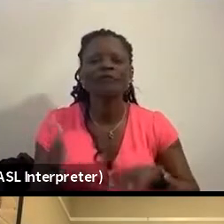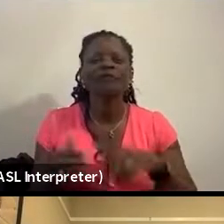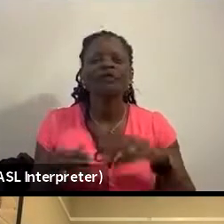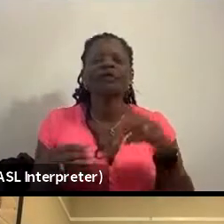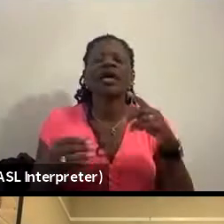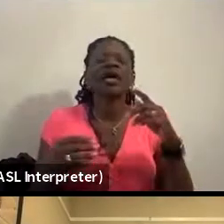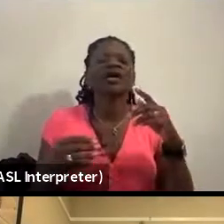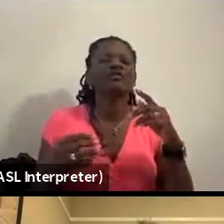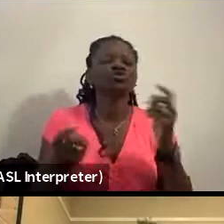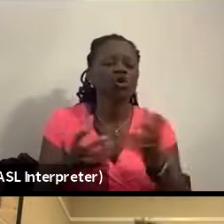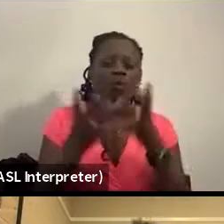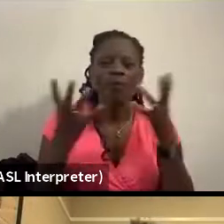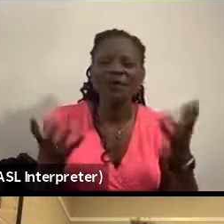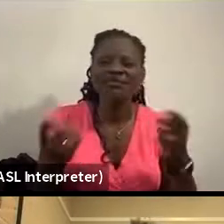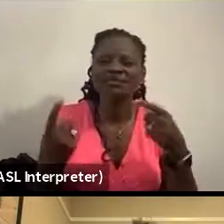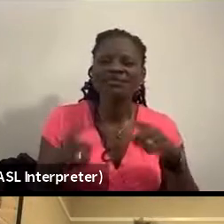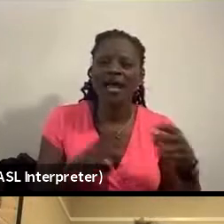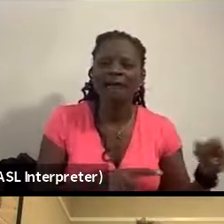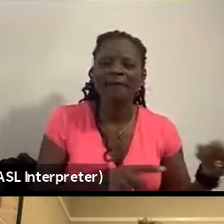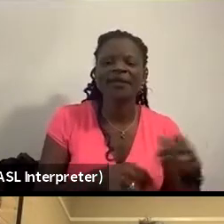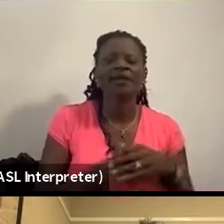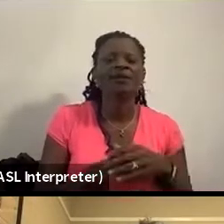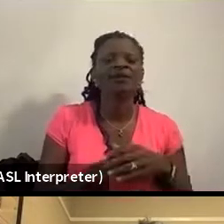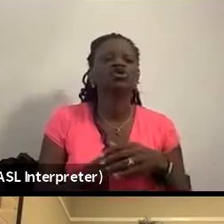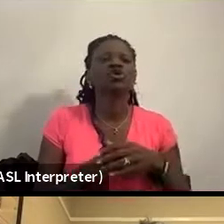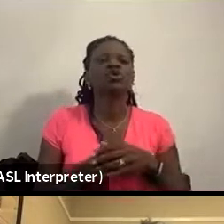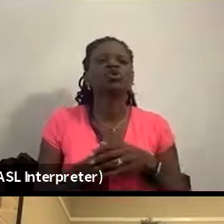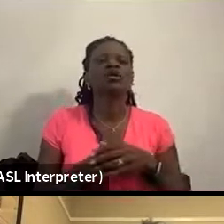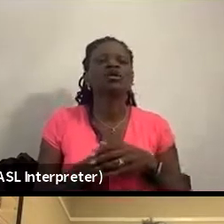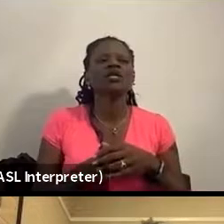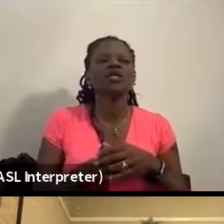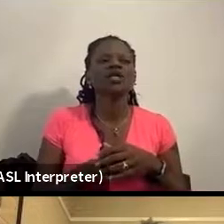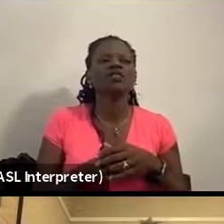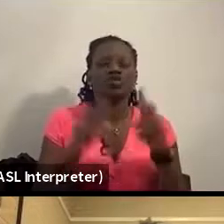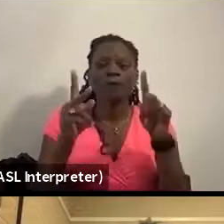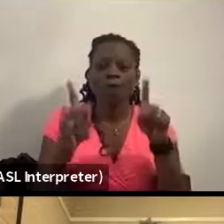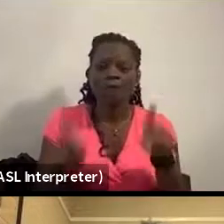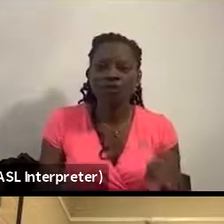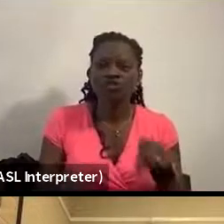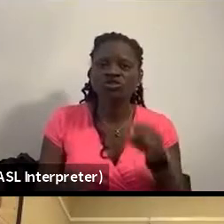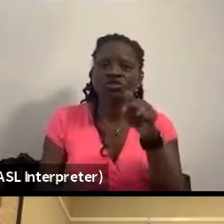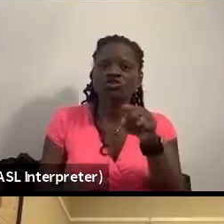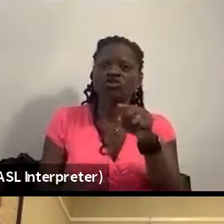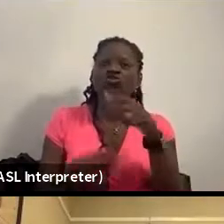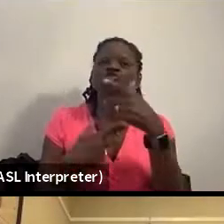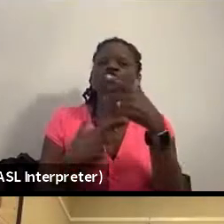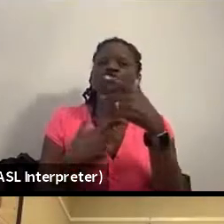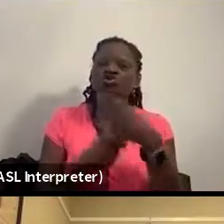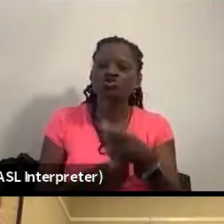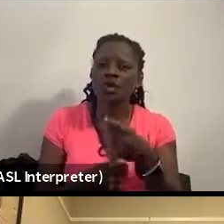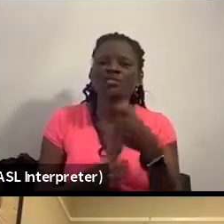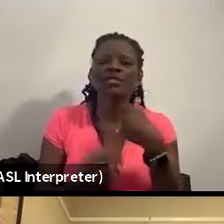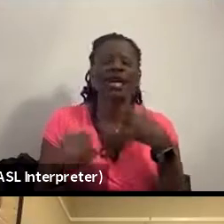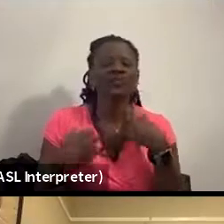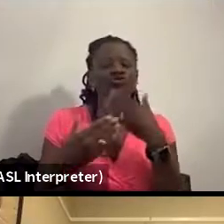And so working with trusted messengers and really following their lead has been key. And we've seen it play out time and time again.